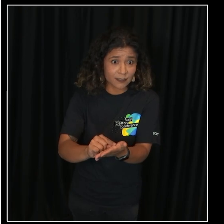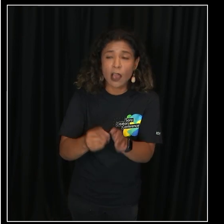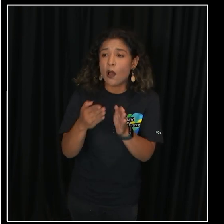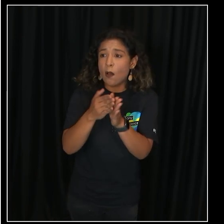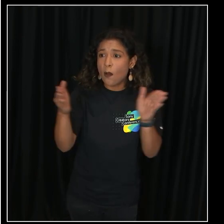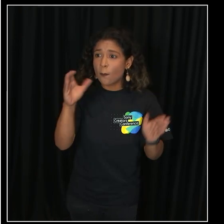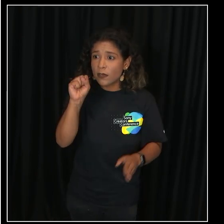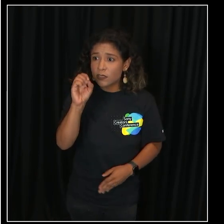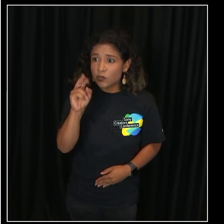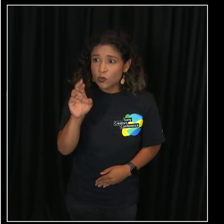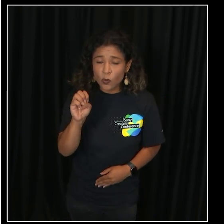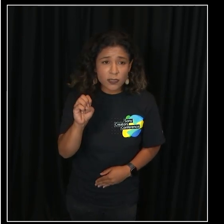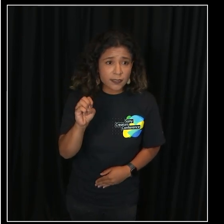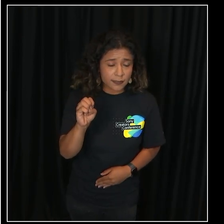We'd love to see those kind of...